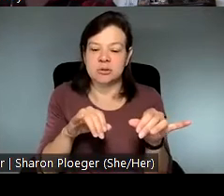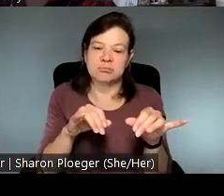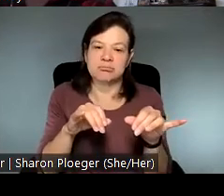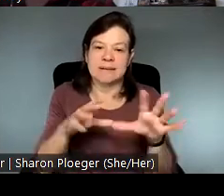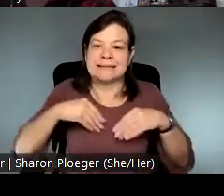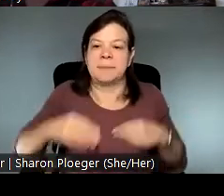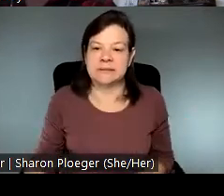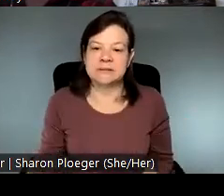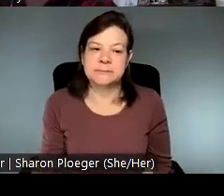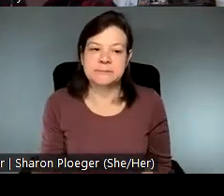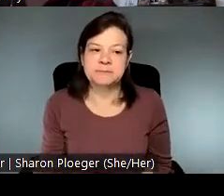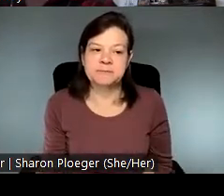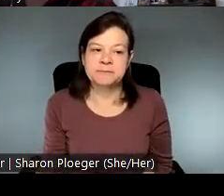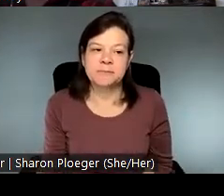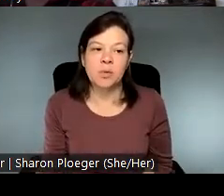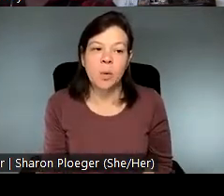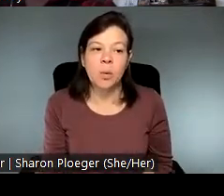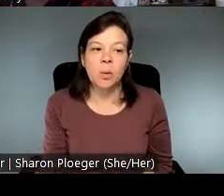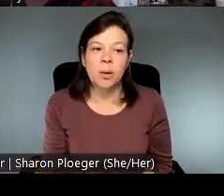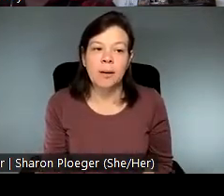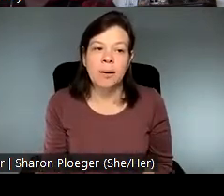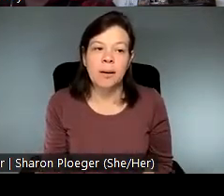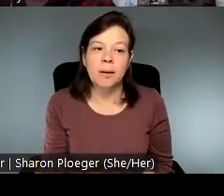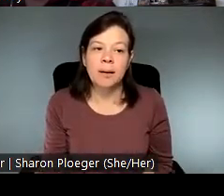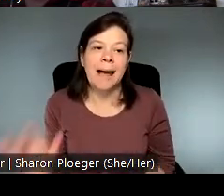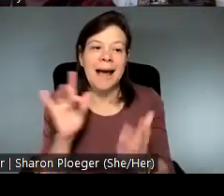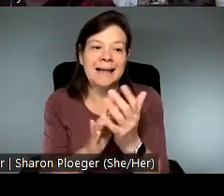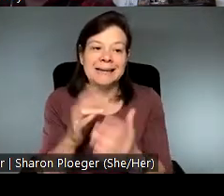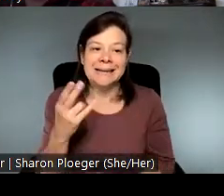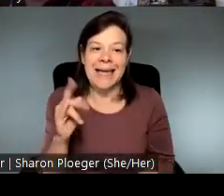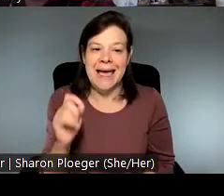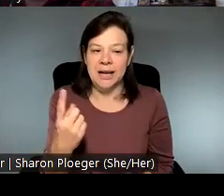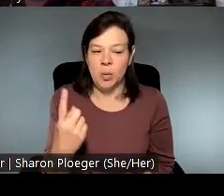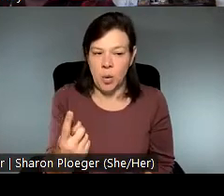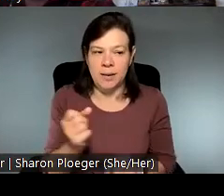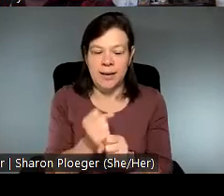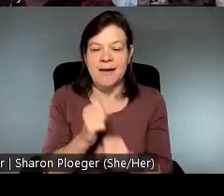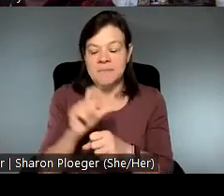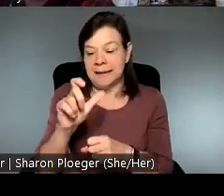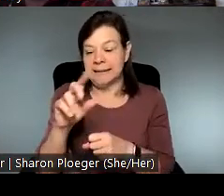So I'm gonna click on heading one. So now I've gone and made LEAD Conference 2022 a heading